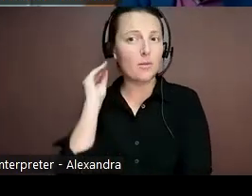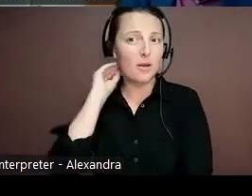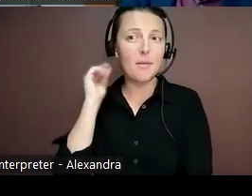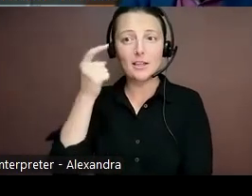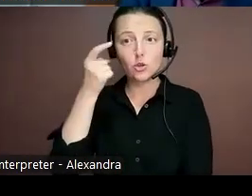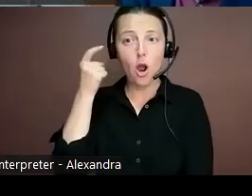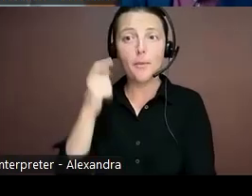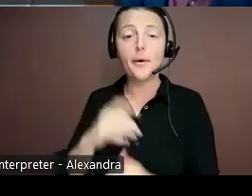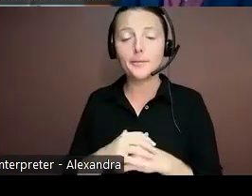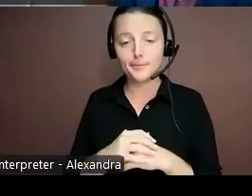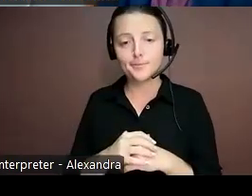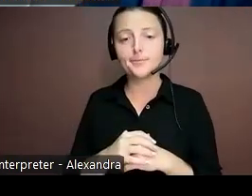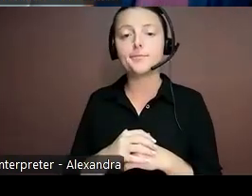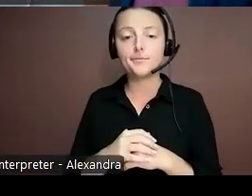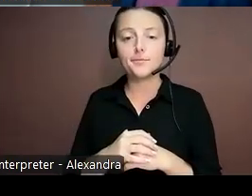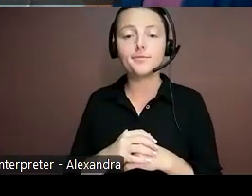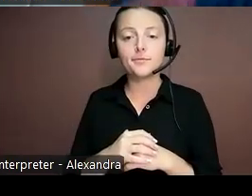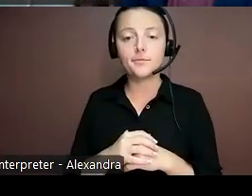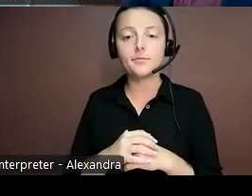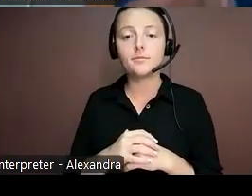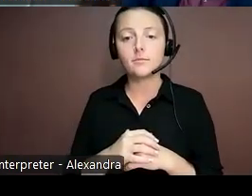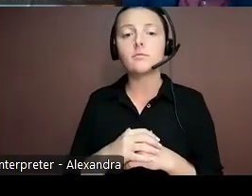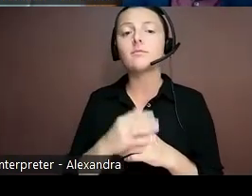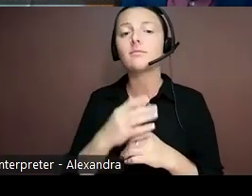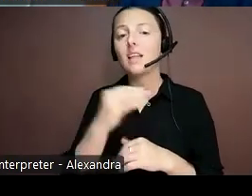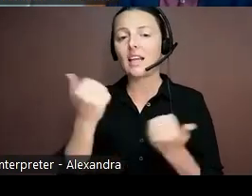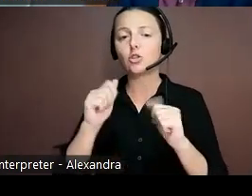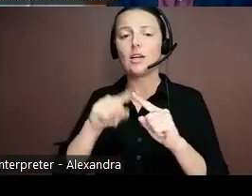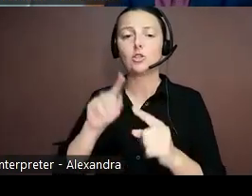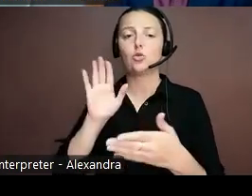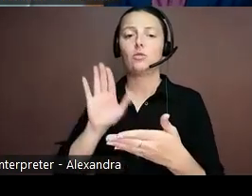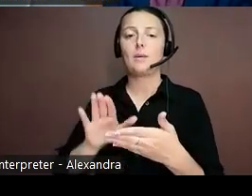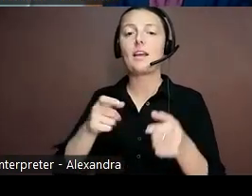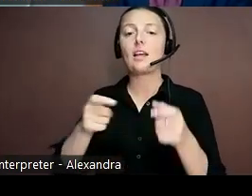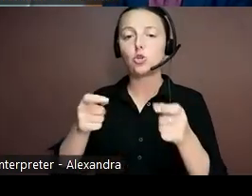our use of control interventions. So these are some examples of media based programs in our